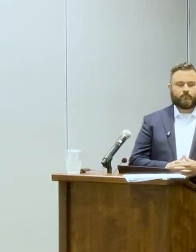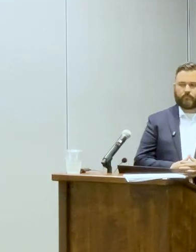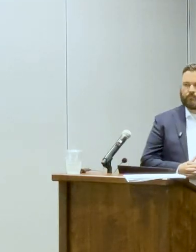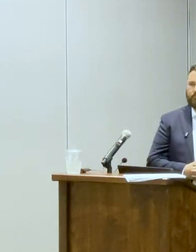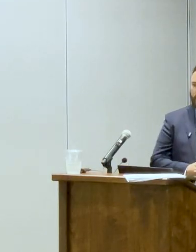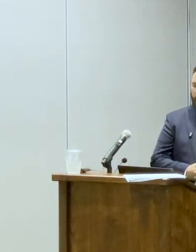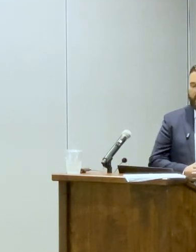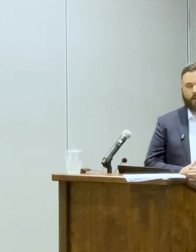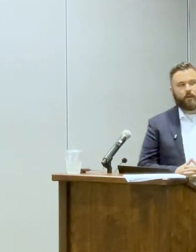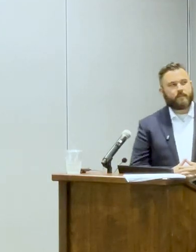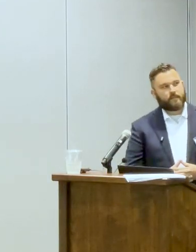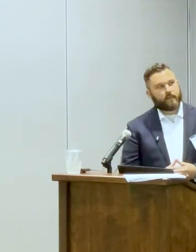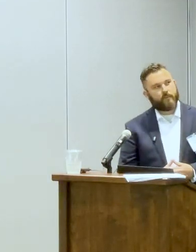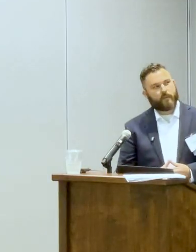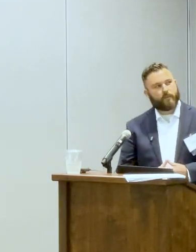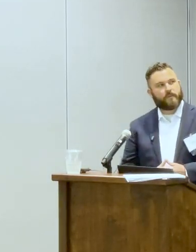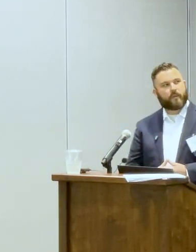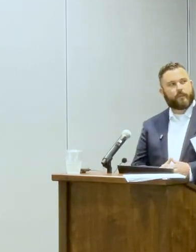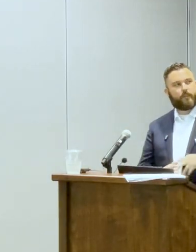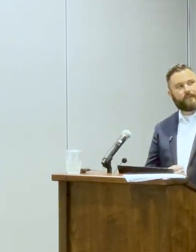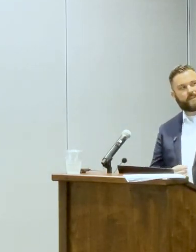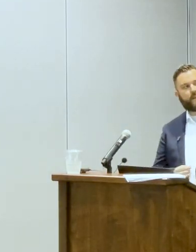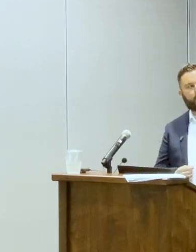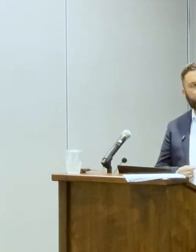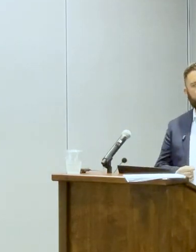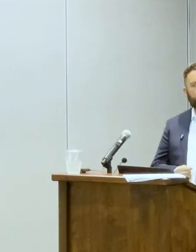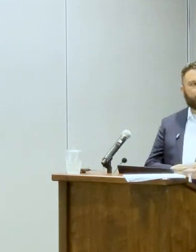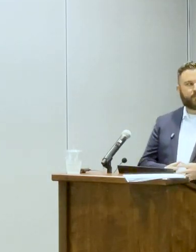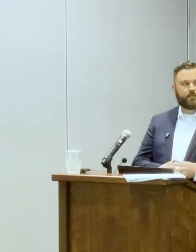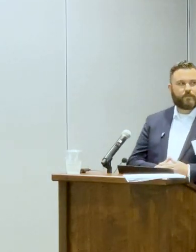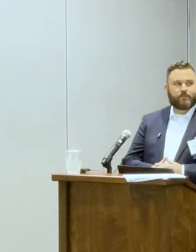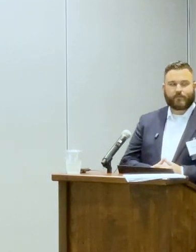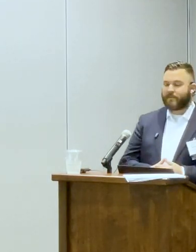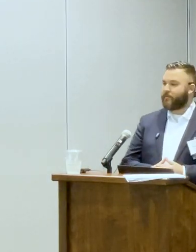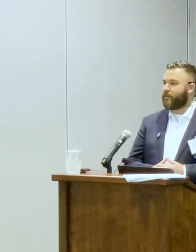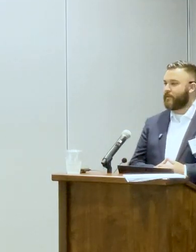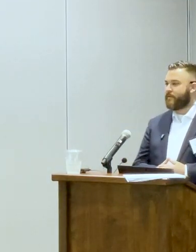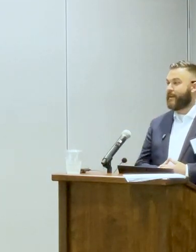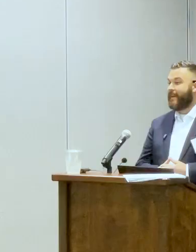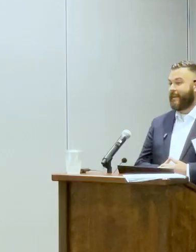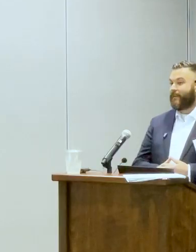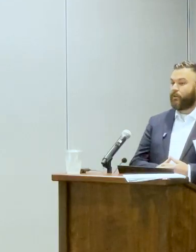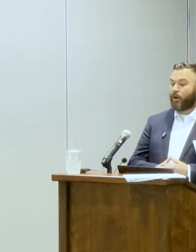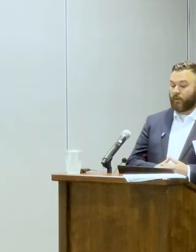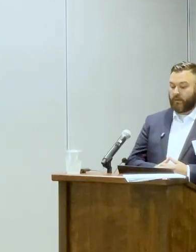and today we're going to be talking about designing AI prompts for students with disabilities in college. So we